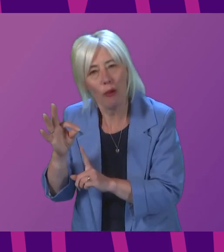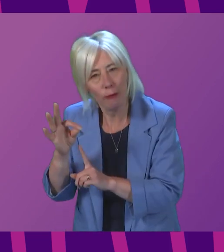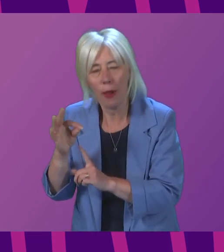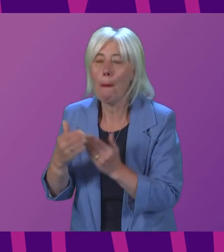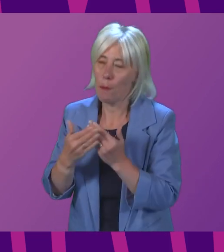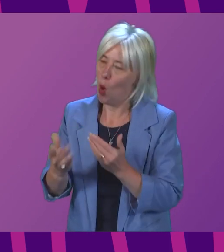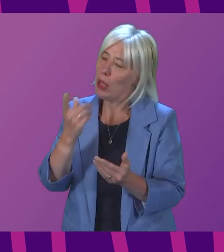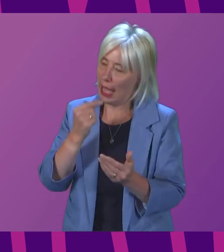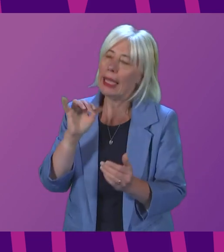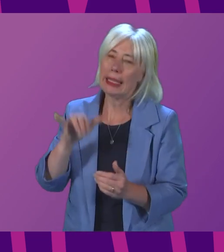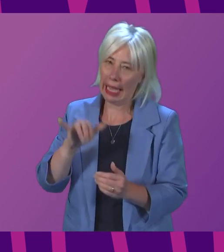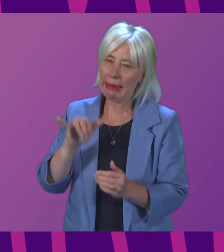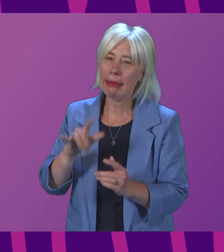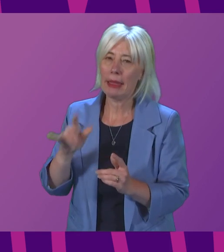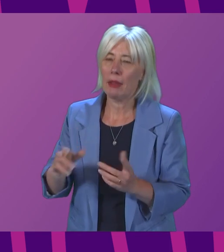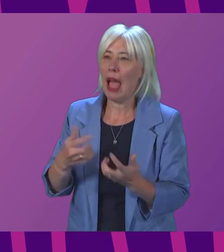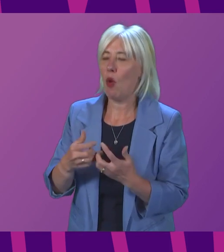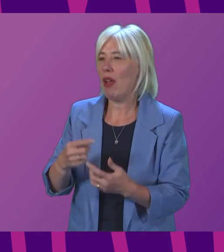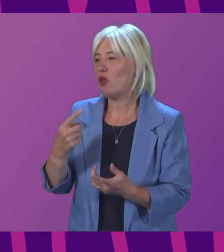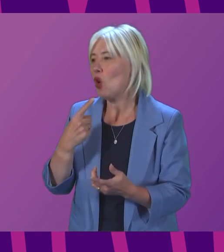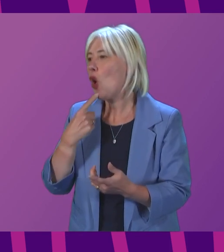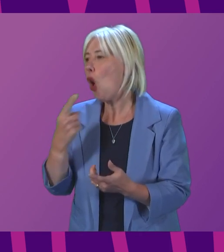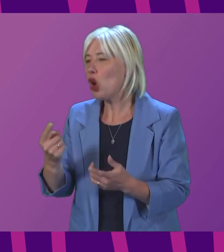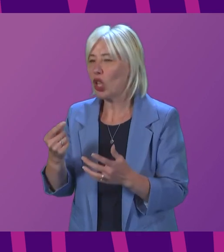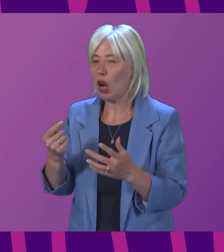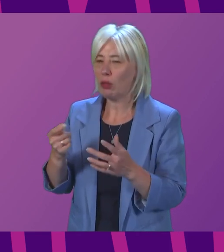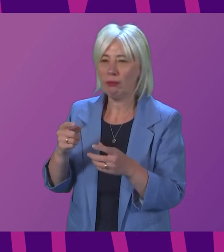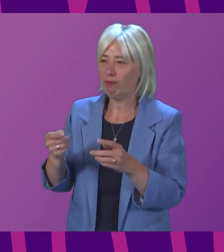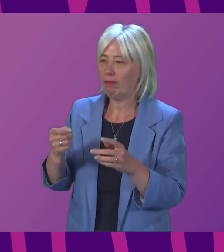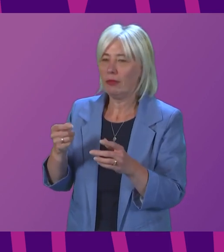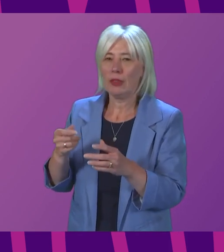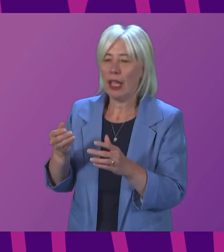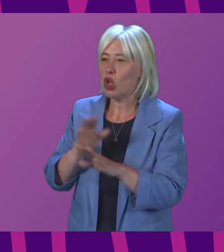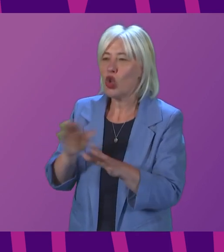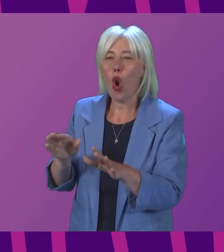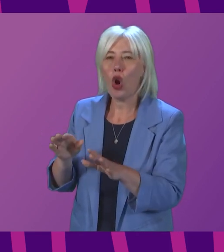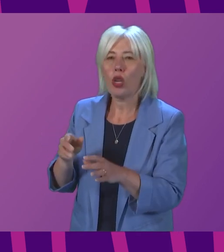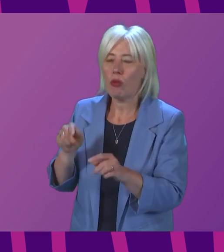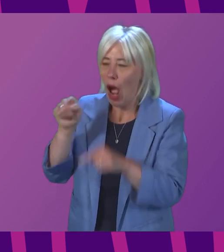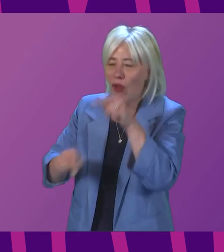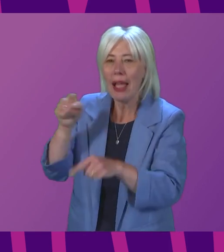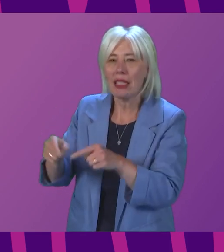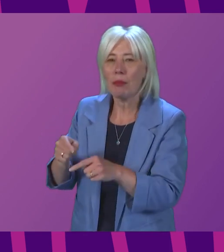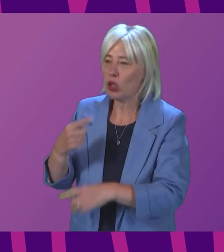Of course, the ordering of interim interdicts or non-harassment orders are issues for courts.